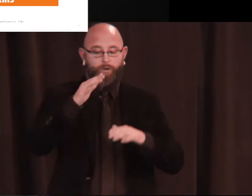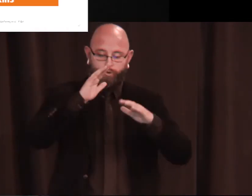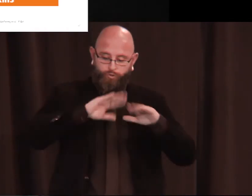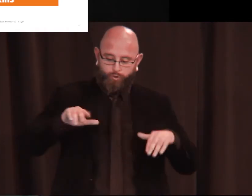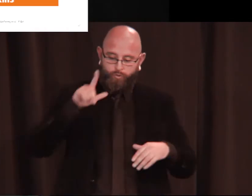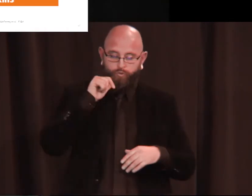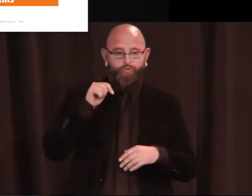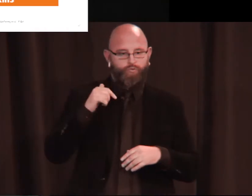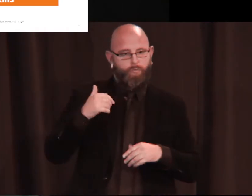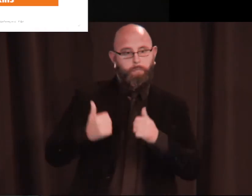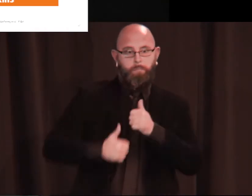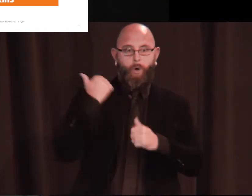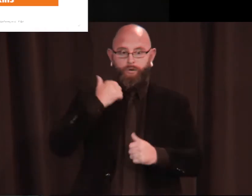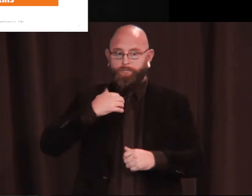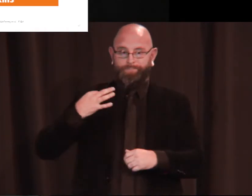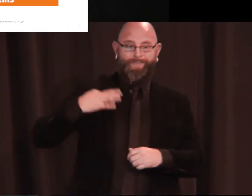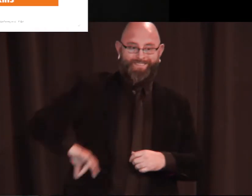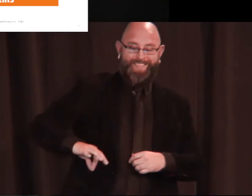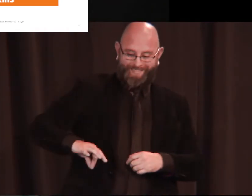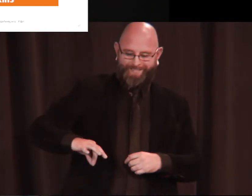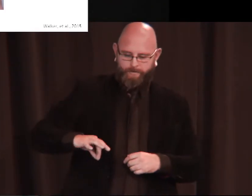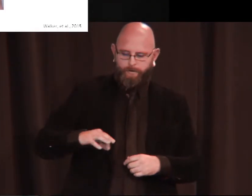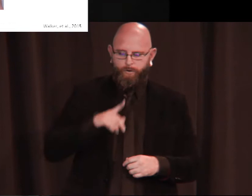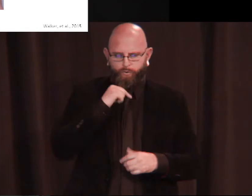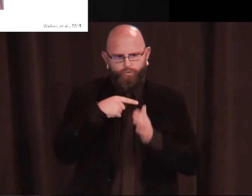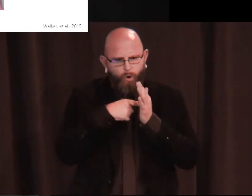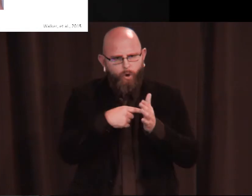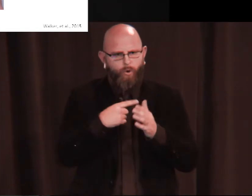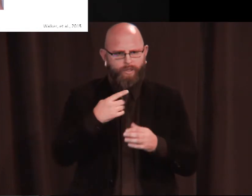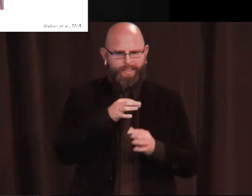their spoken language skills.